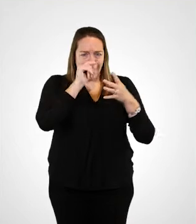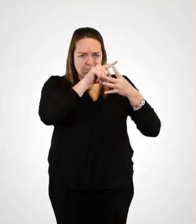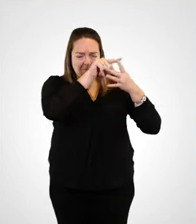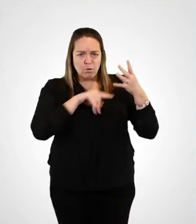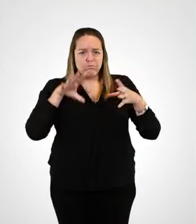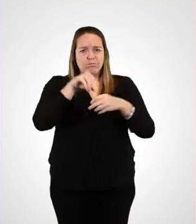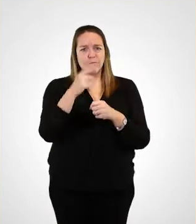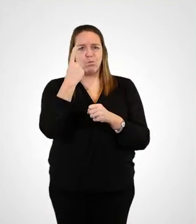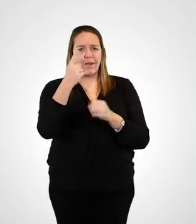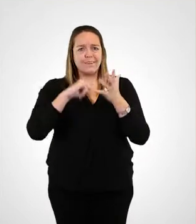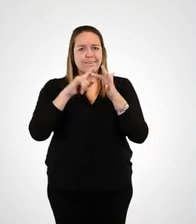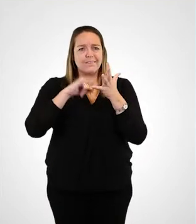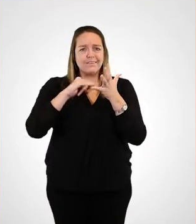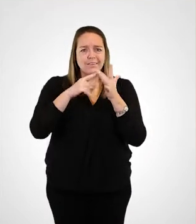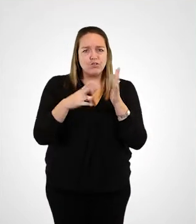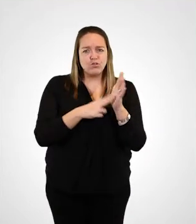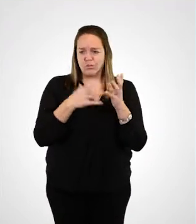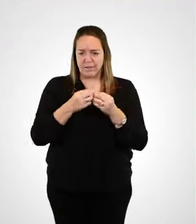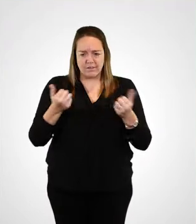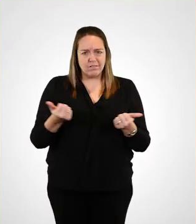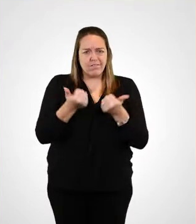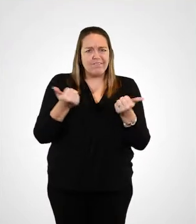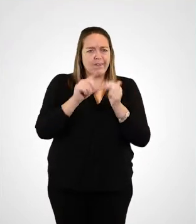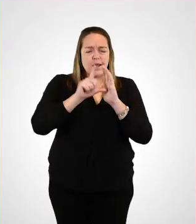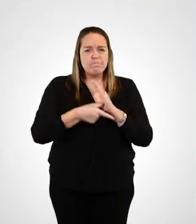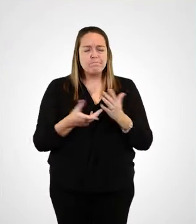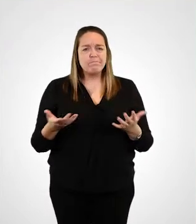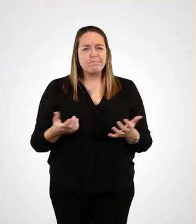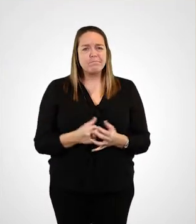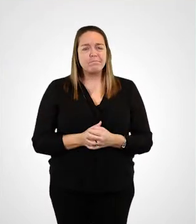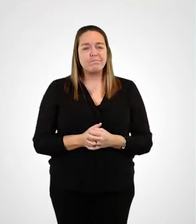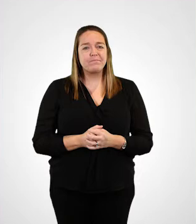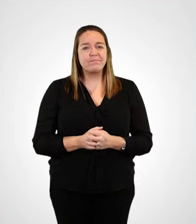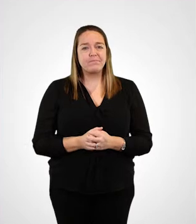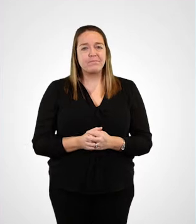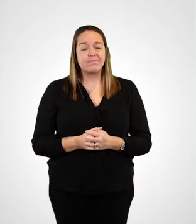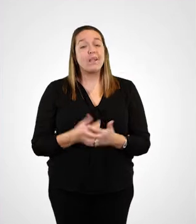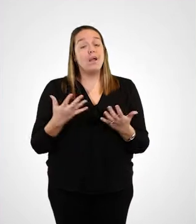"Boy, how do we do all that in a session or in a reasonable amount of time?"